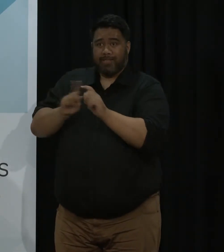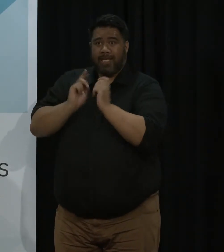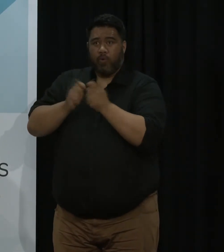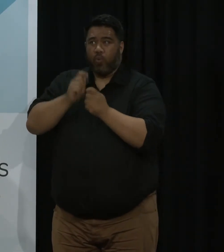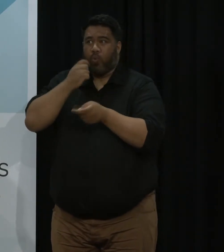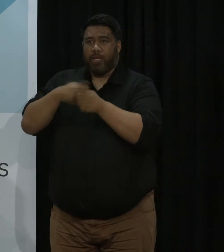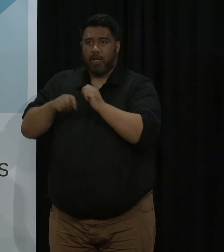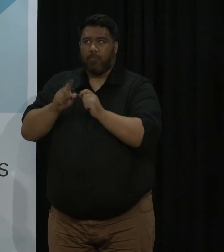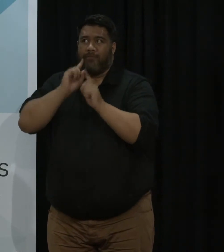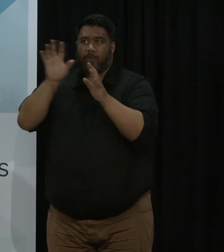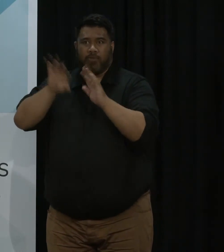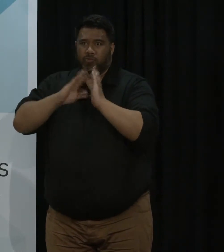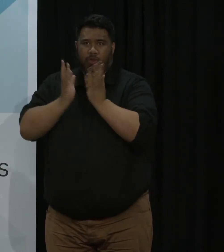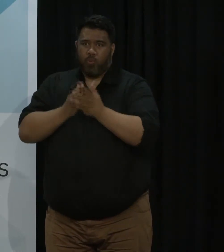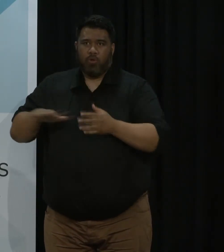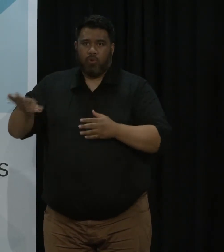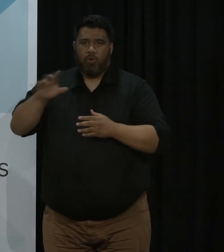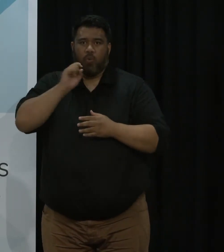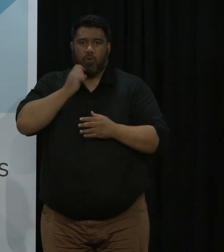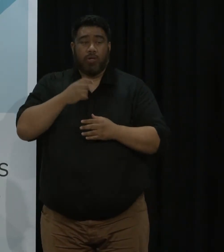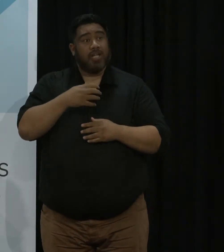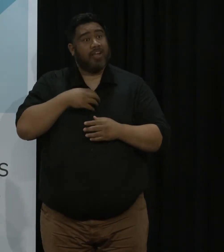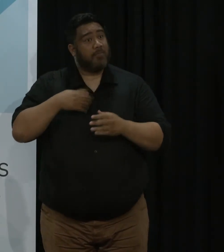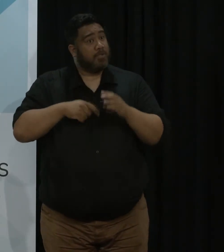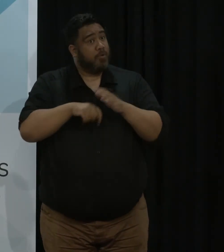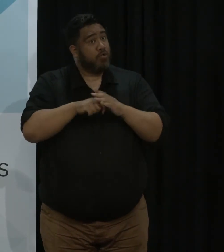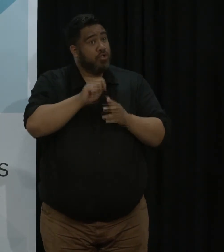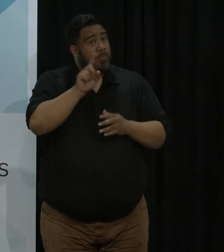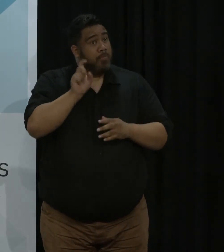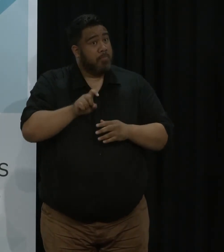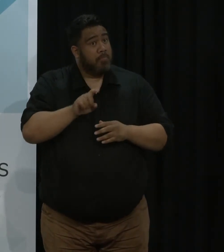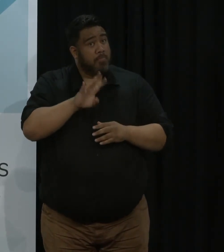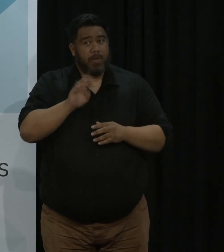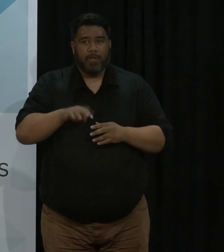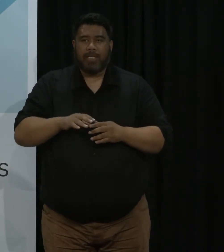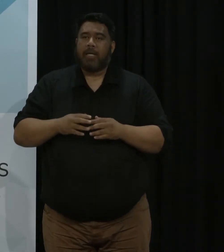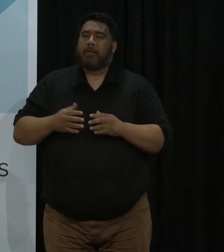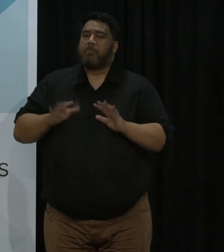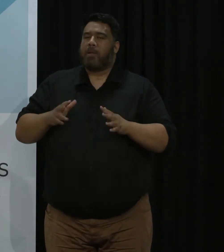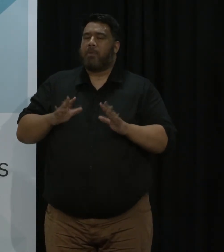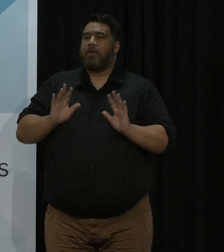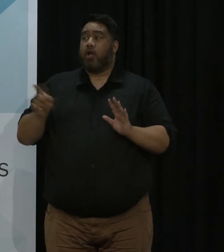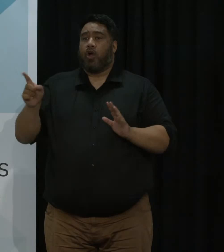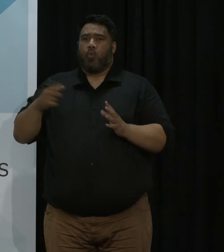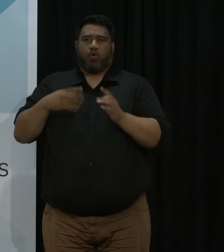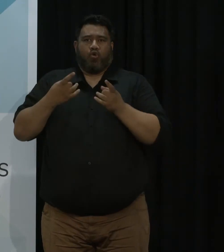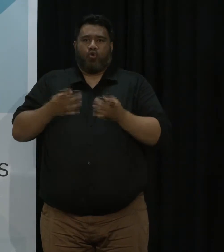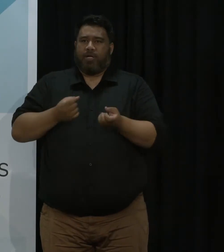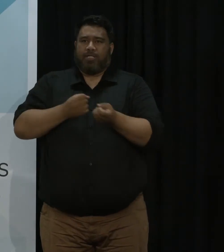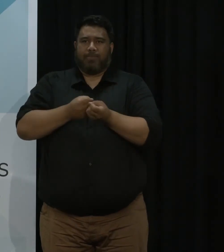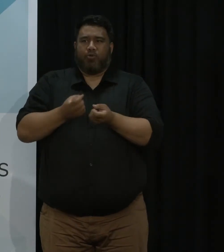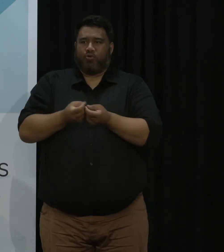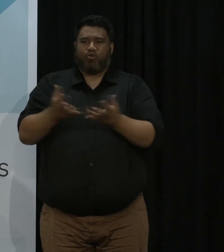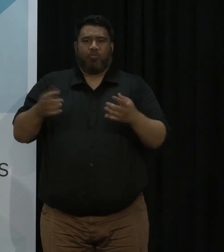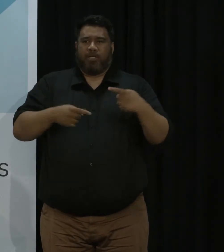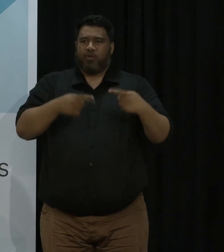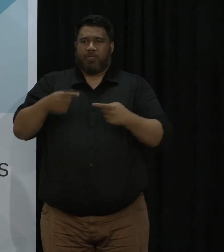corporate sponsor out there. This is a team that is going to